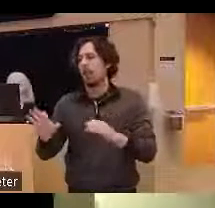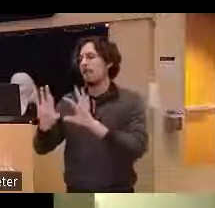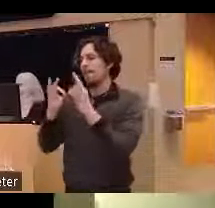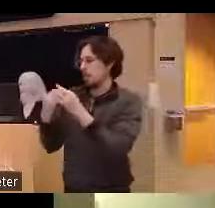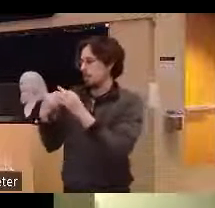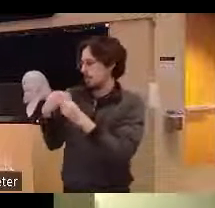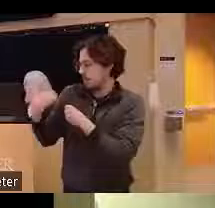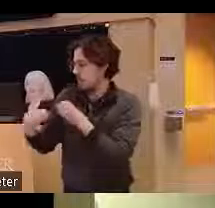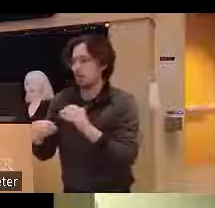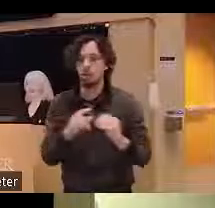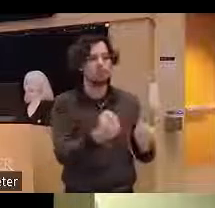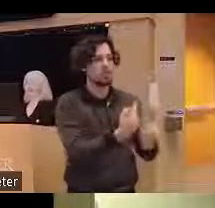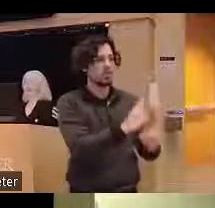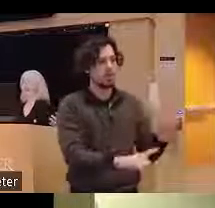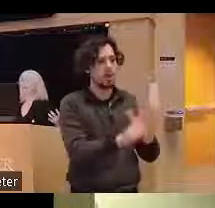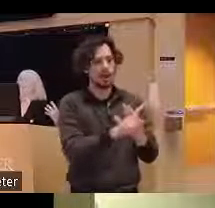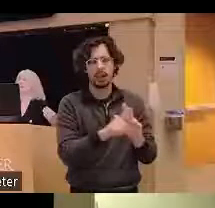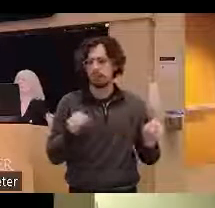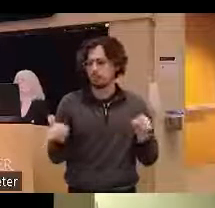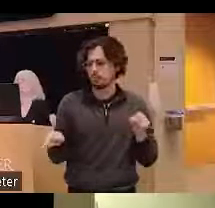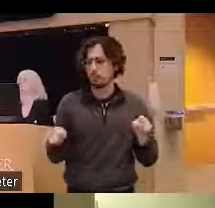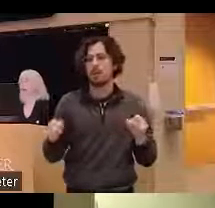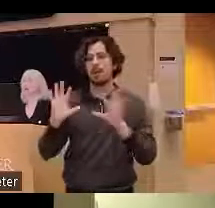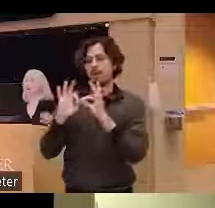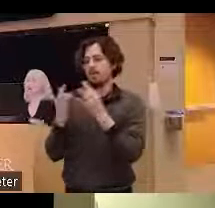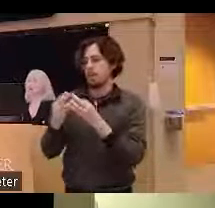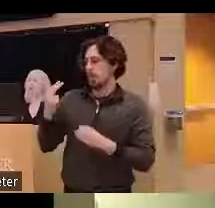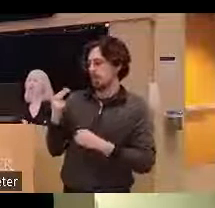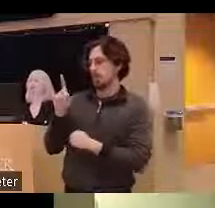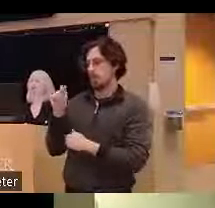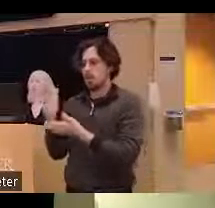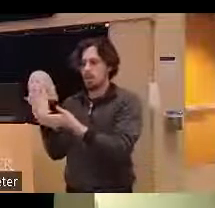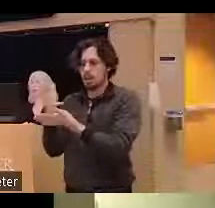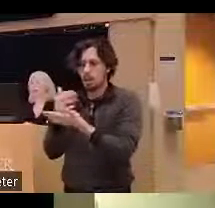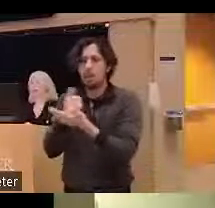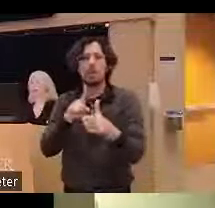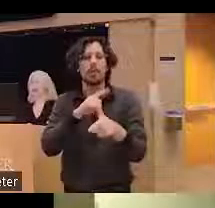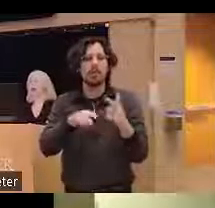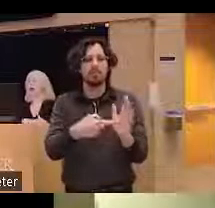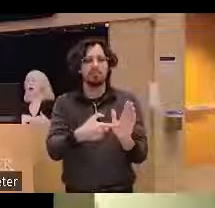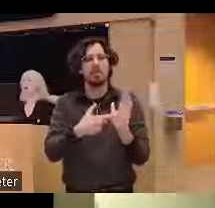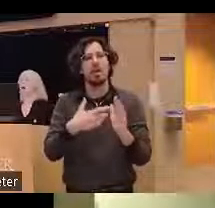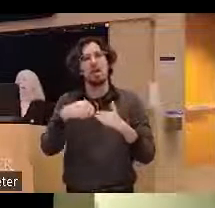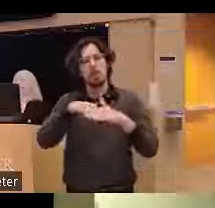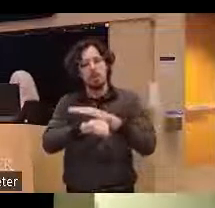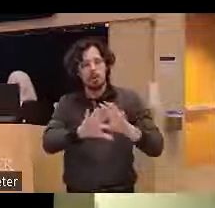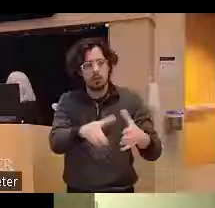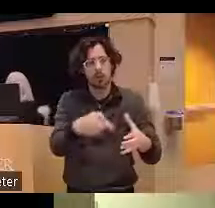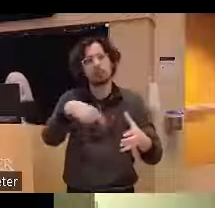family history data but you really need a Birth Cohort you need to prove causation a population